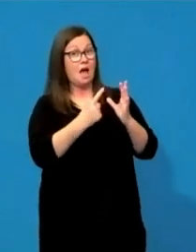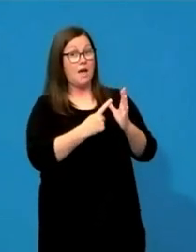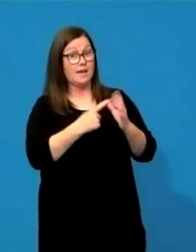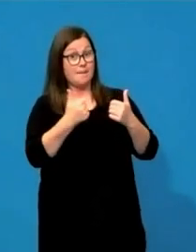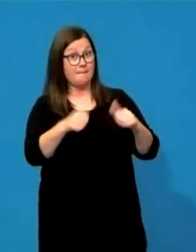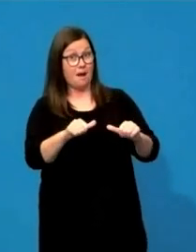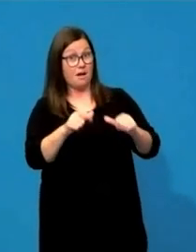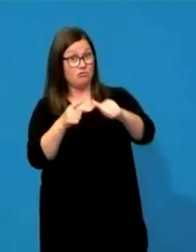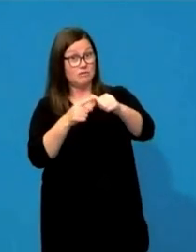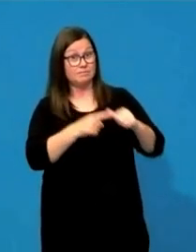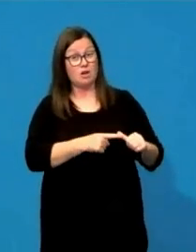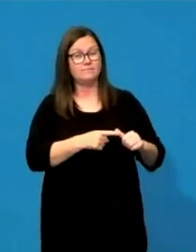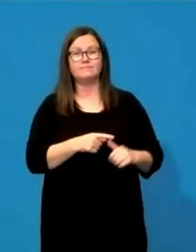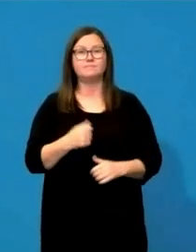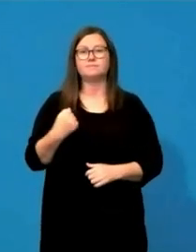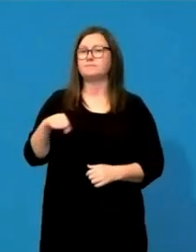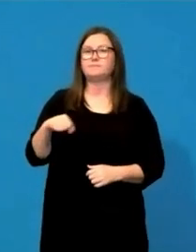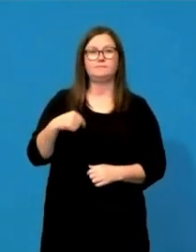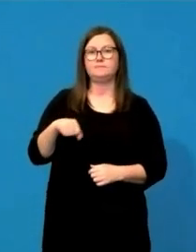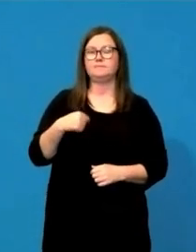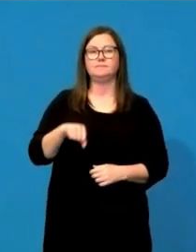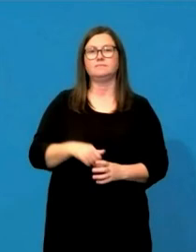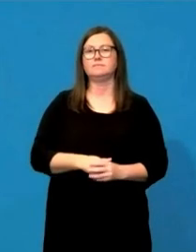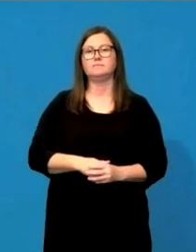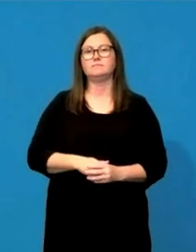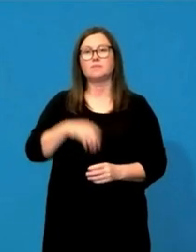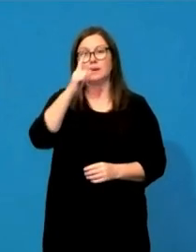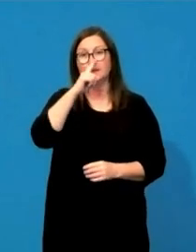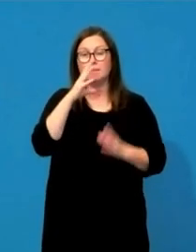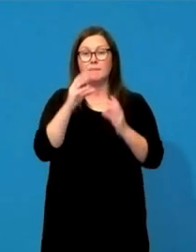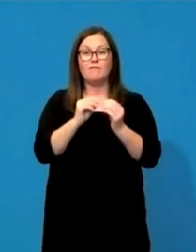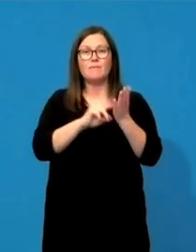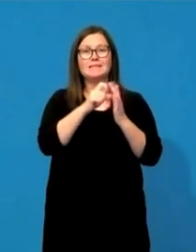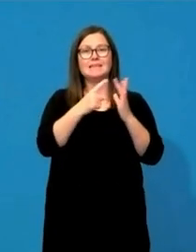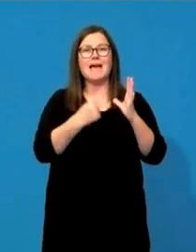So, the people from the NDIA in the Connectors branch who were working with us on